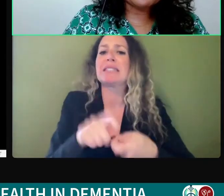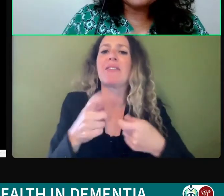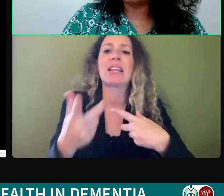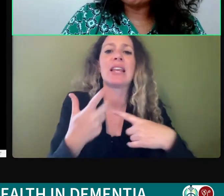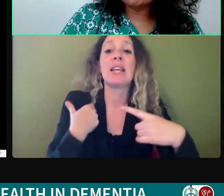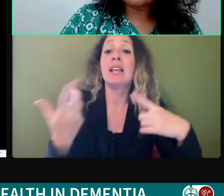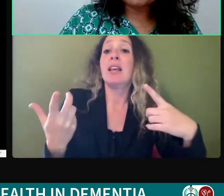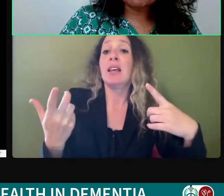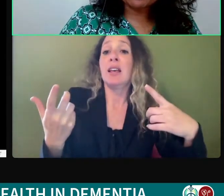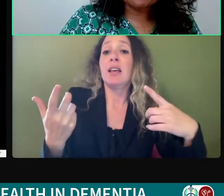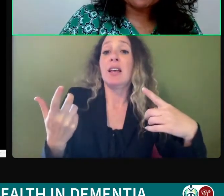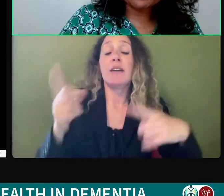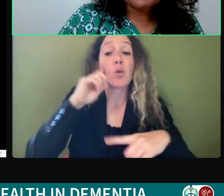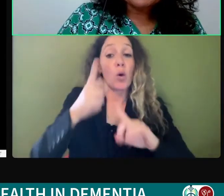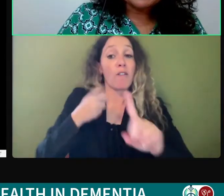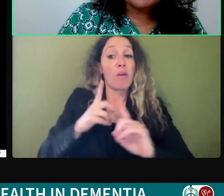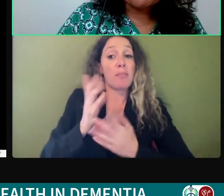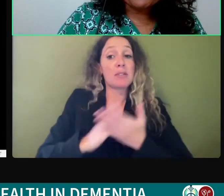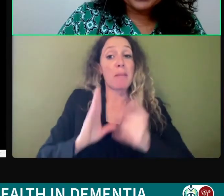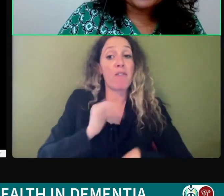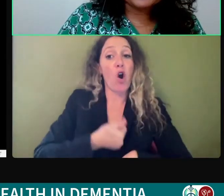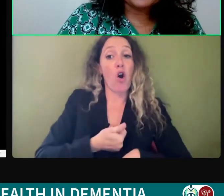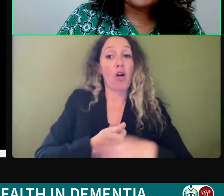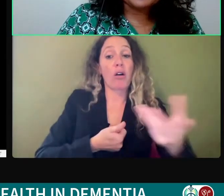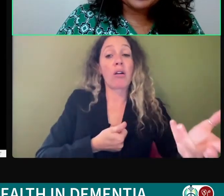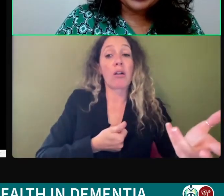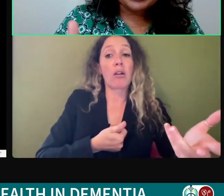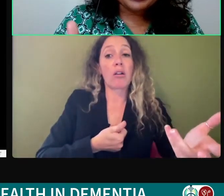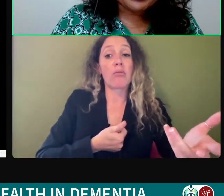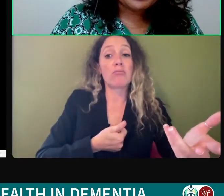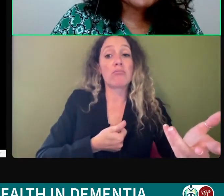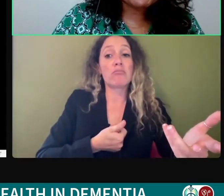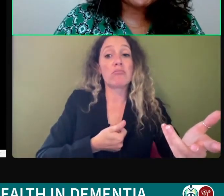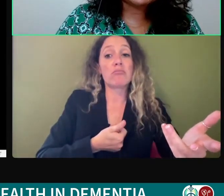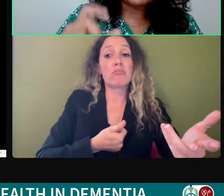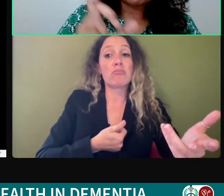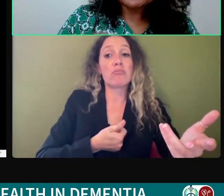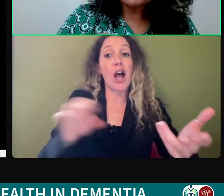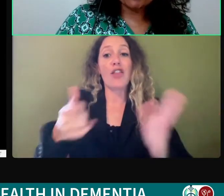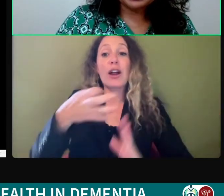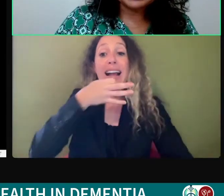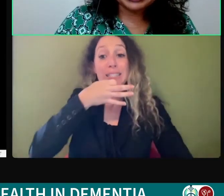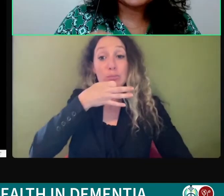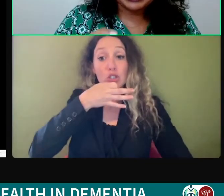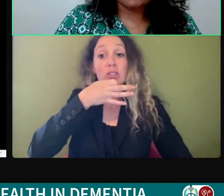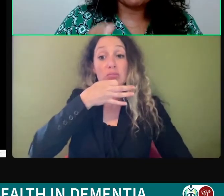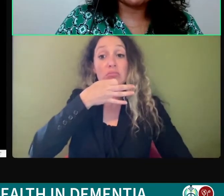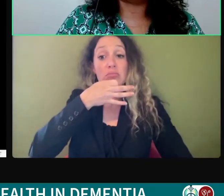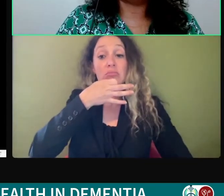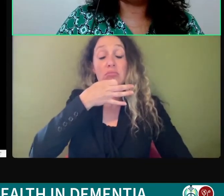but as you heard from some of our other experts, it's really important to get the caregiver input.